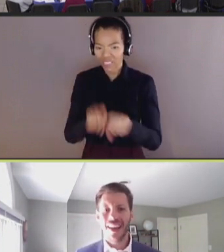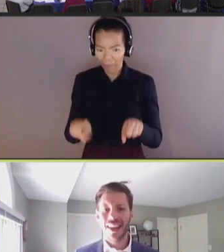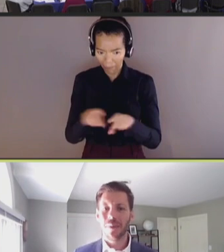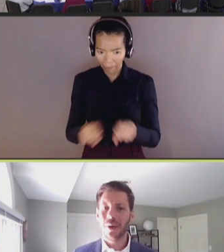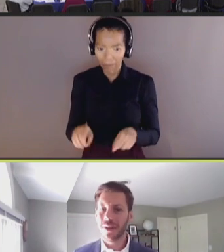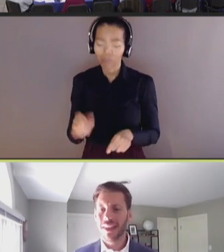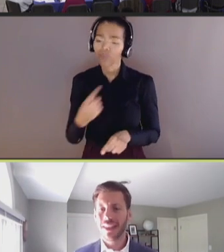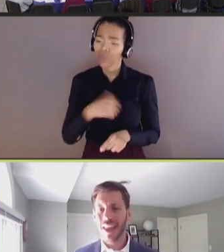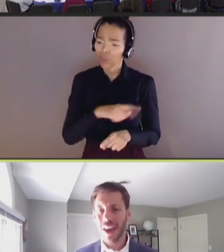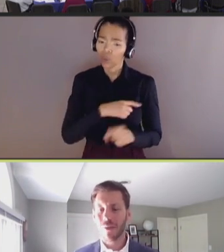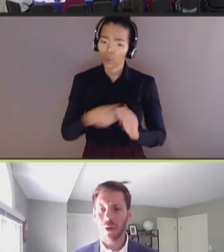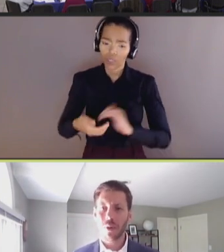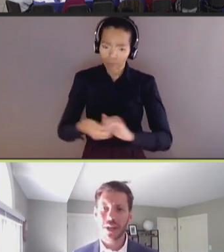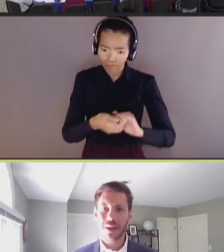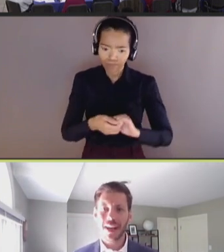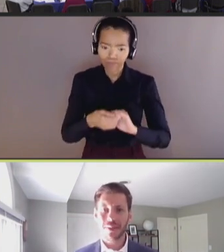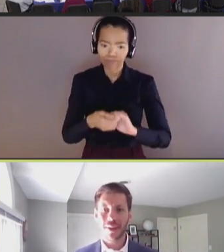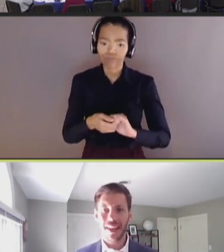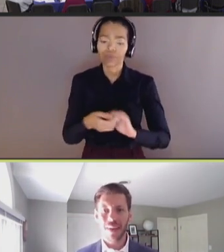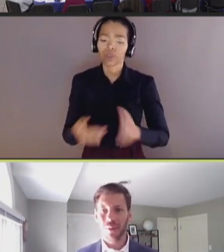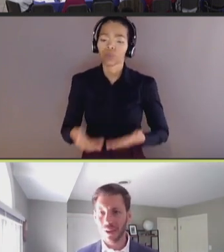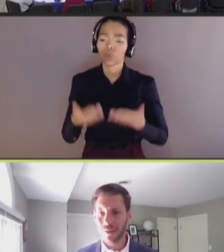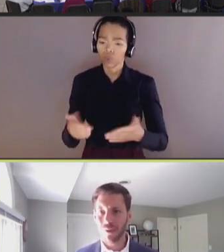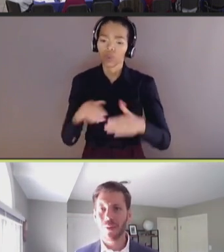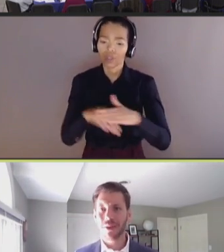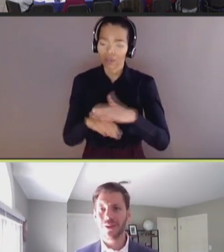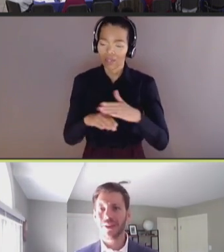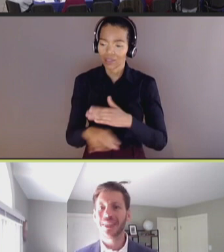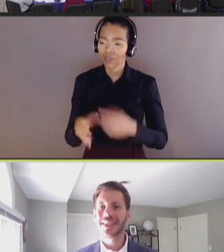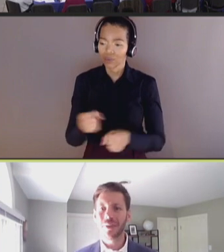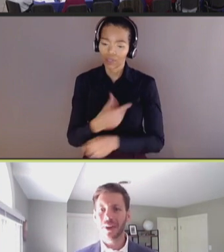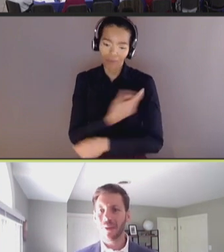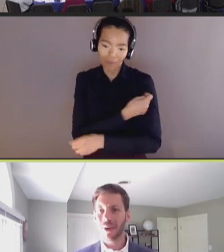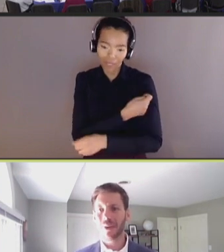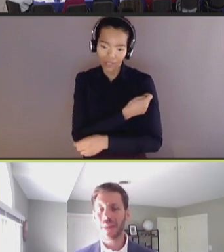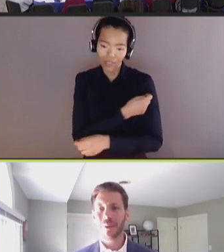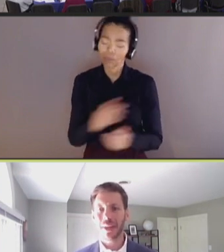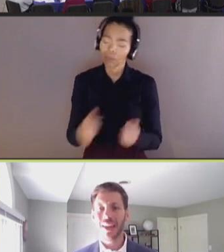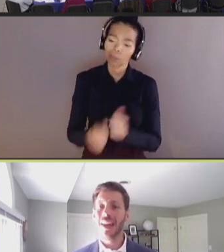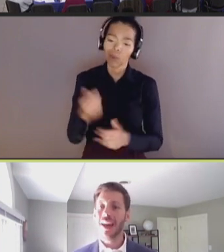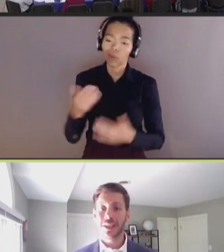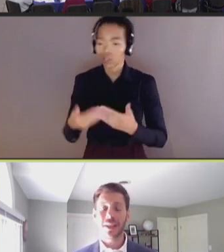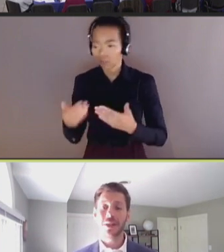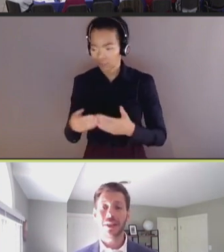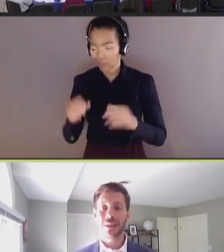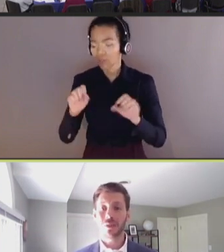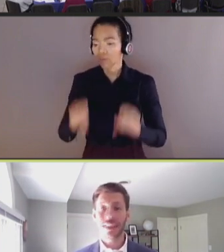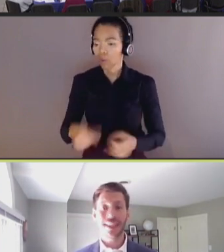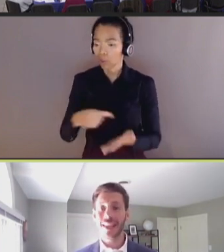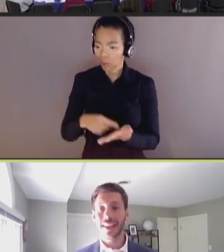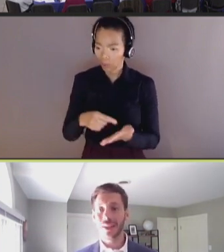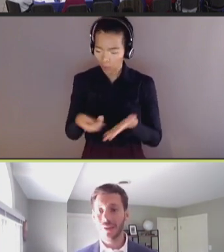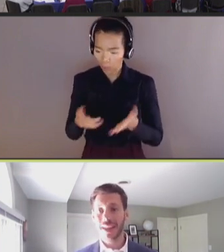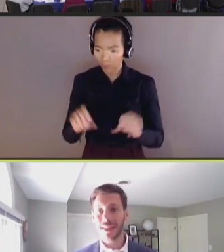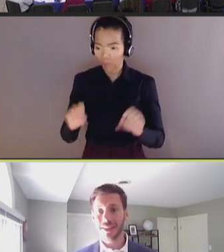in the most convenient and affordable ways possible. And we look forward to continuing our work with everybody, especially with these really exciting new vaccines like